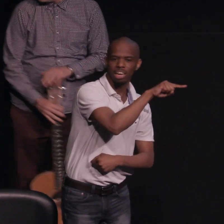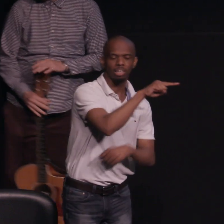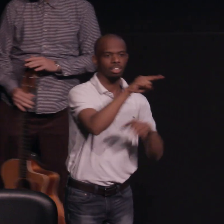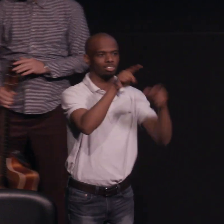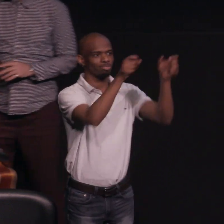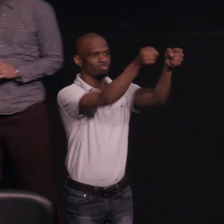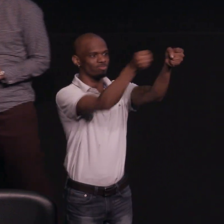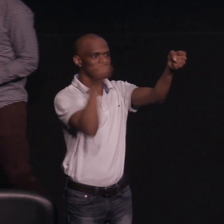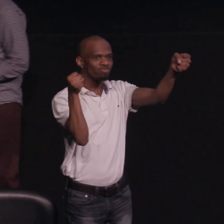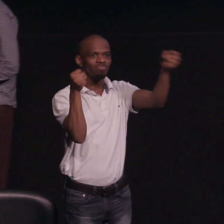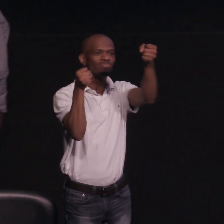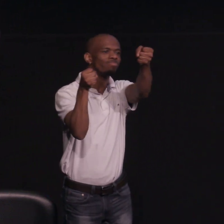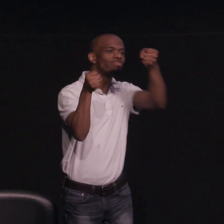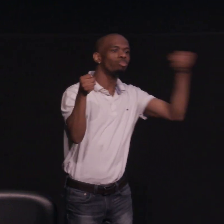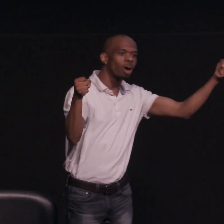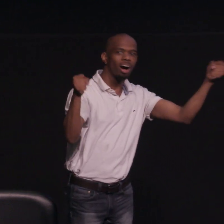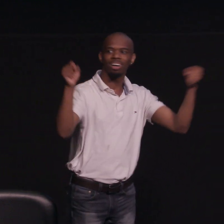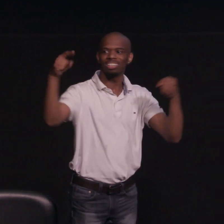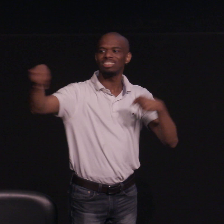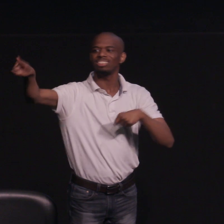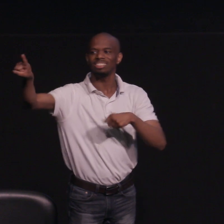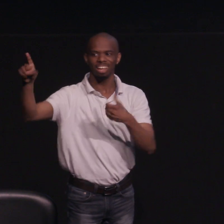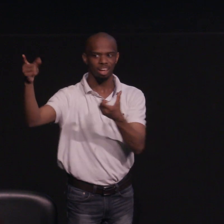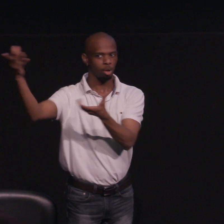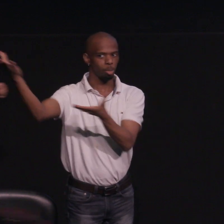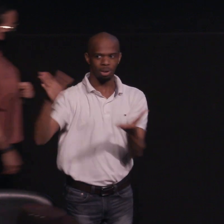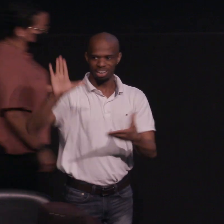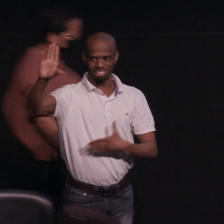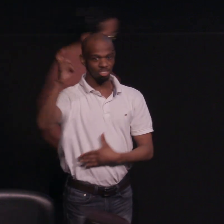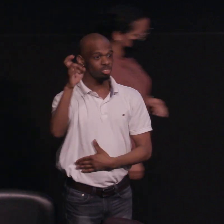community members bring in their own family-favorite pickles and